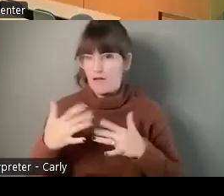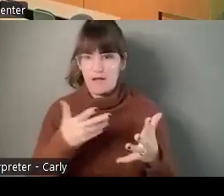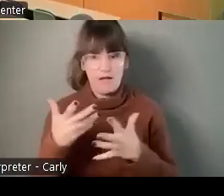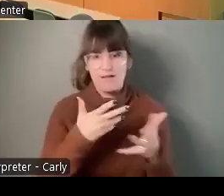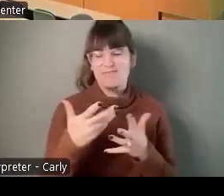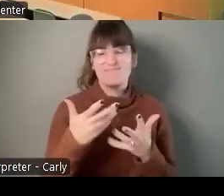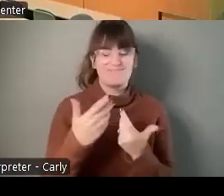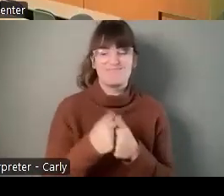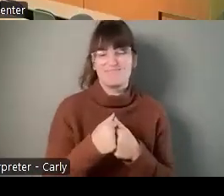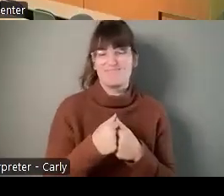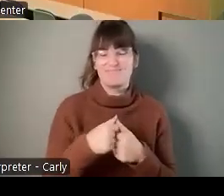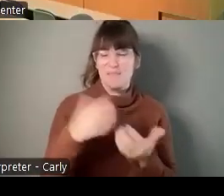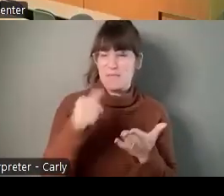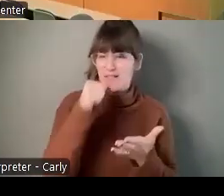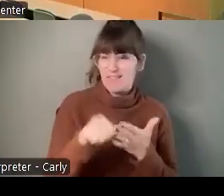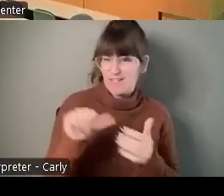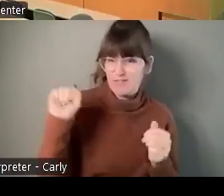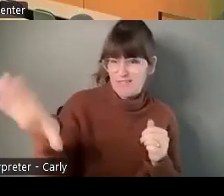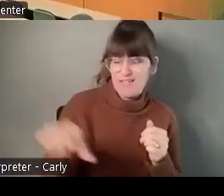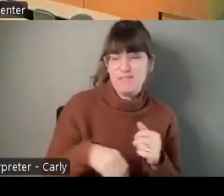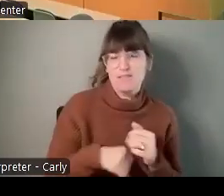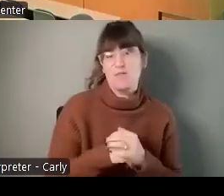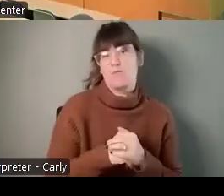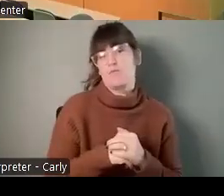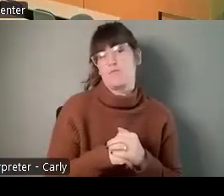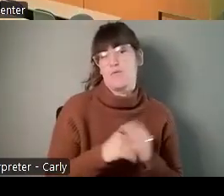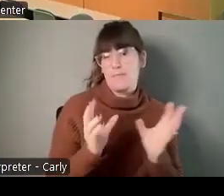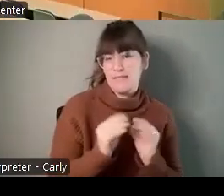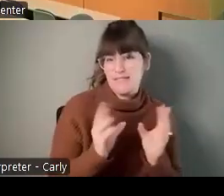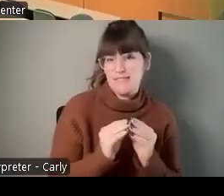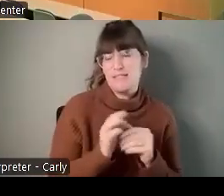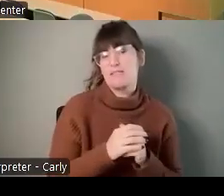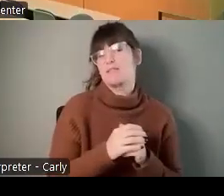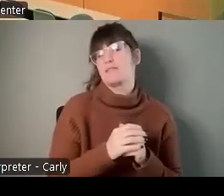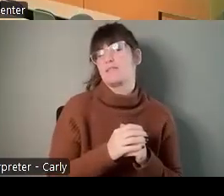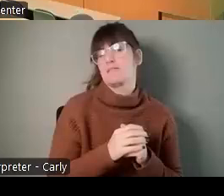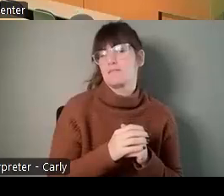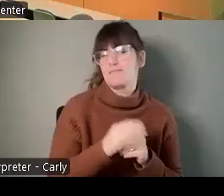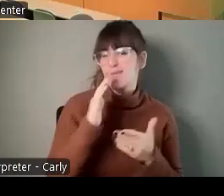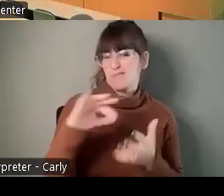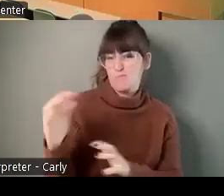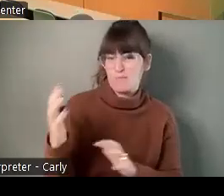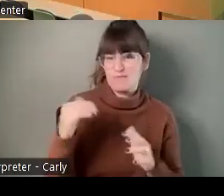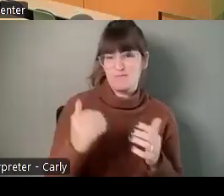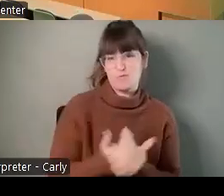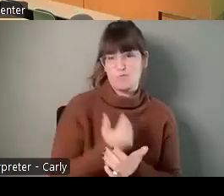whether it's the letter that's sent or a meeting is going to be disruptive to new therapy in terms